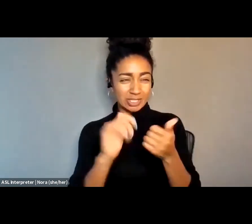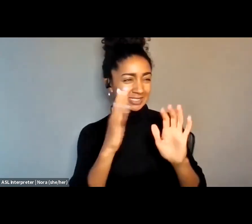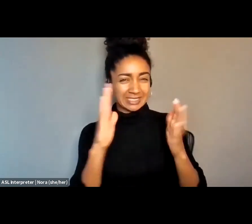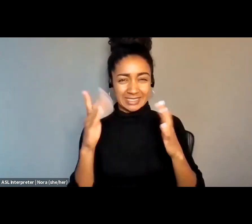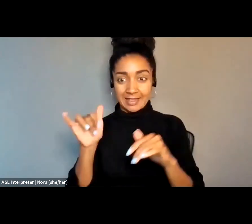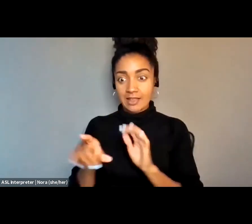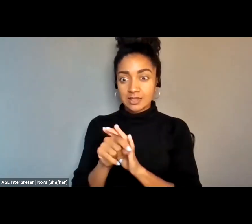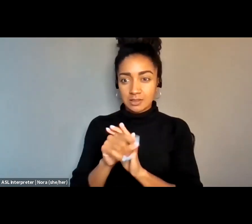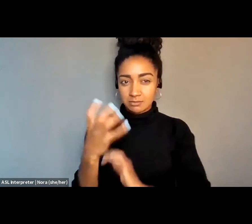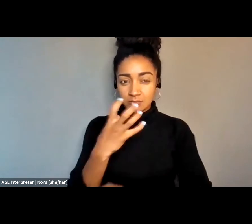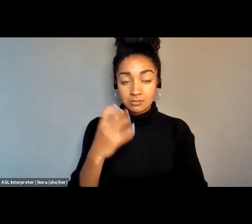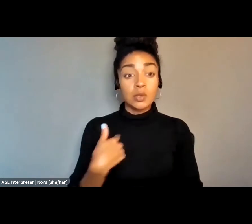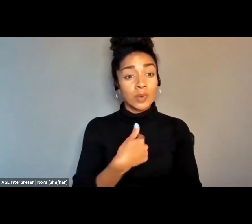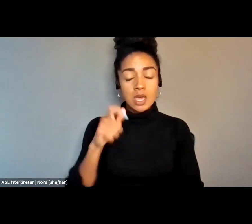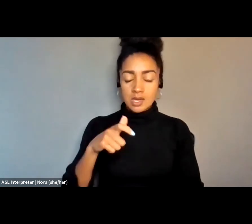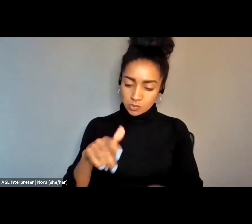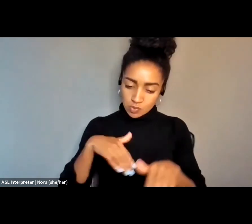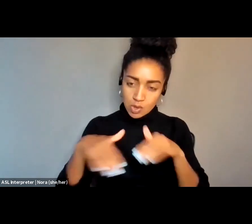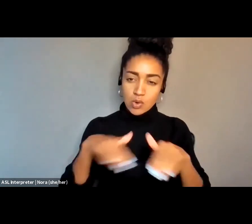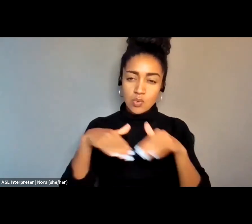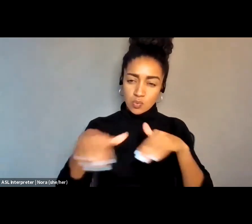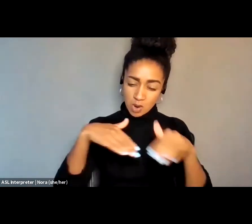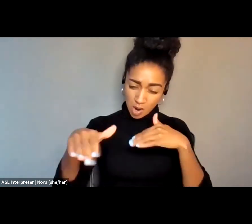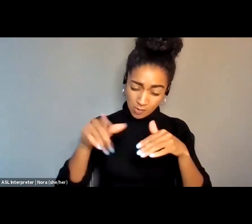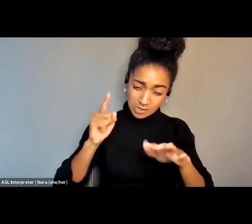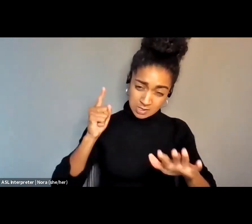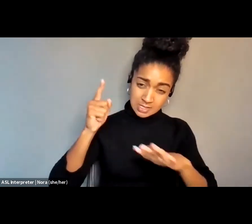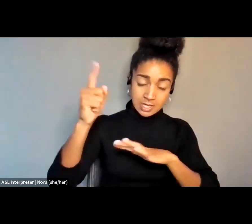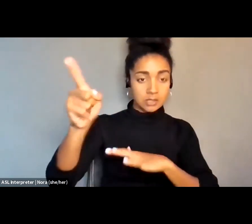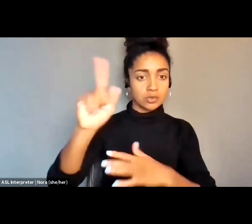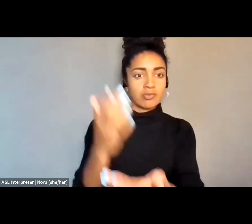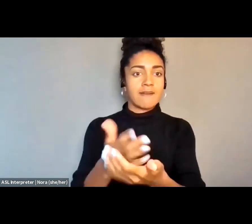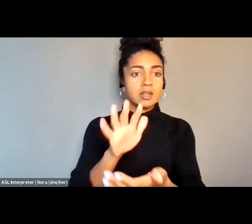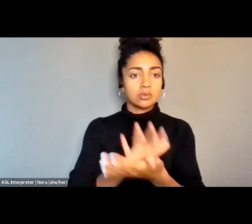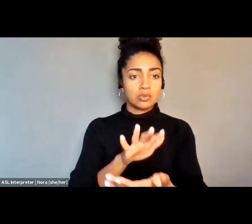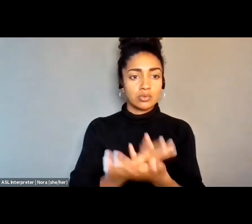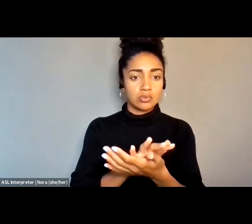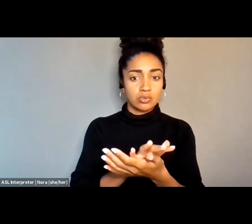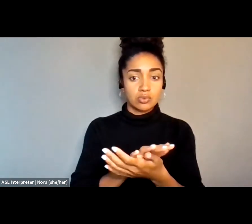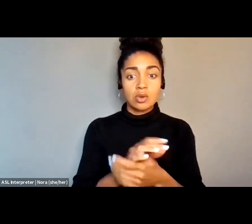We walked very long distances to and from school. We lacked proper sanitary ware,